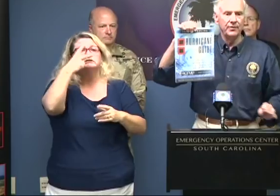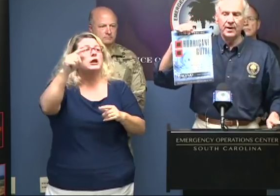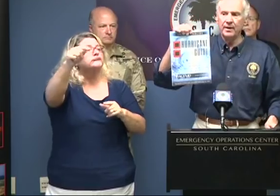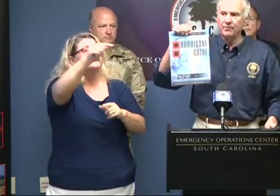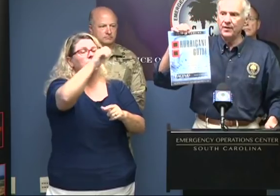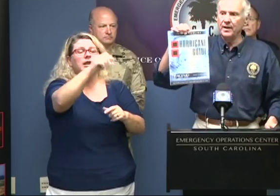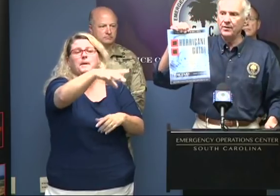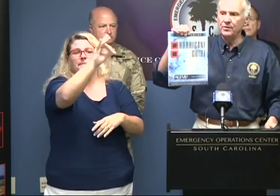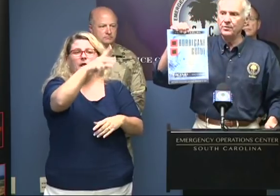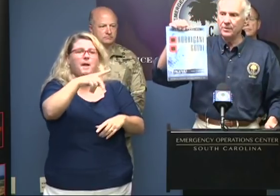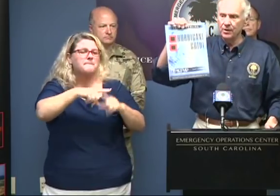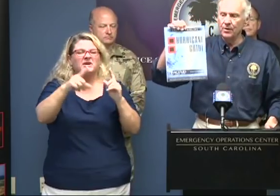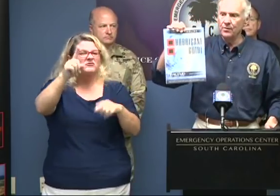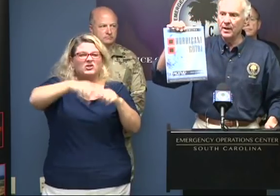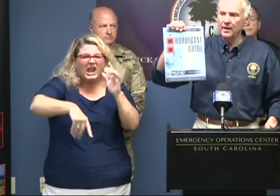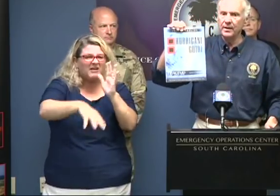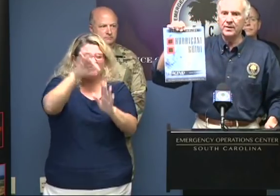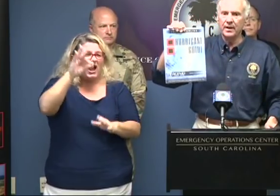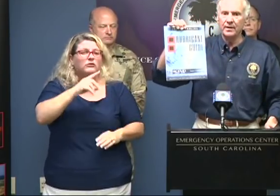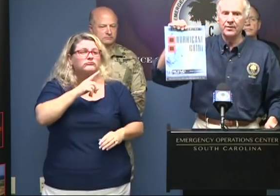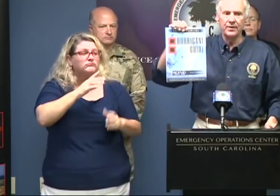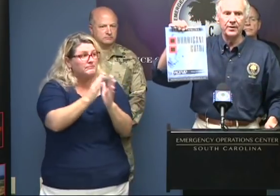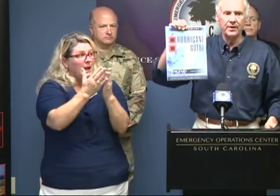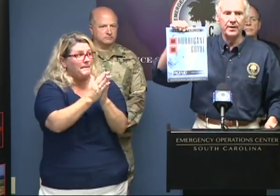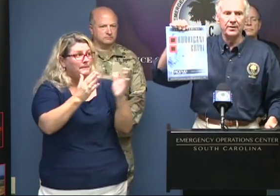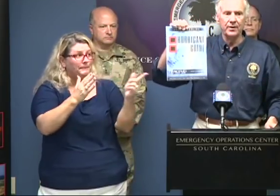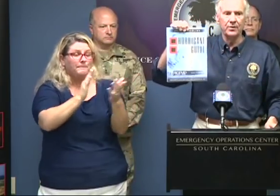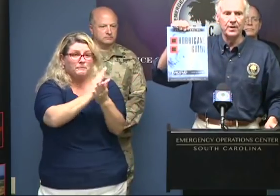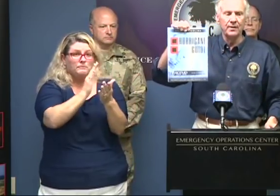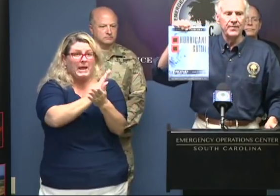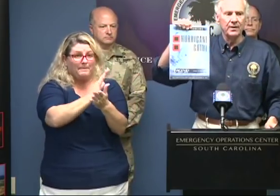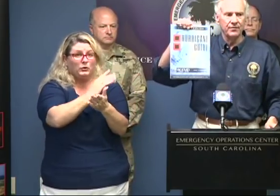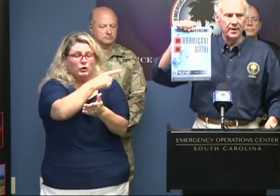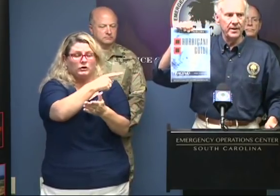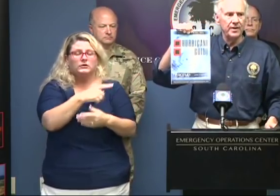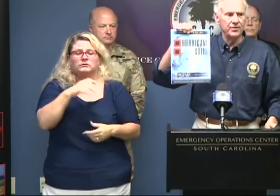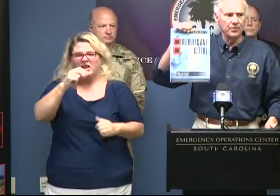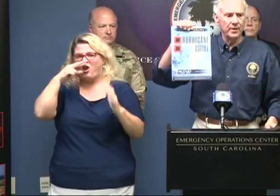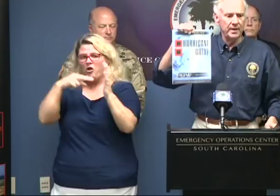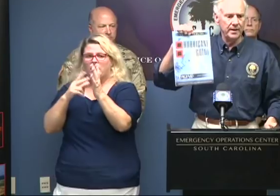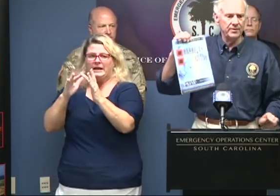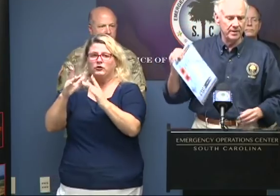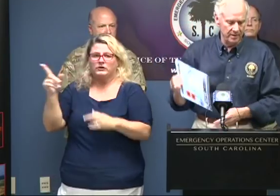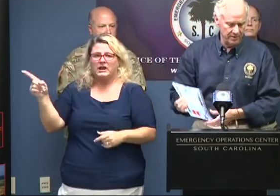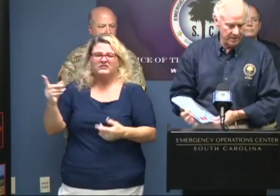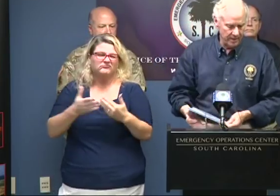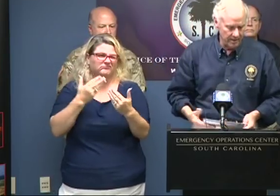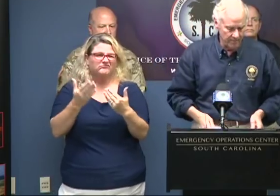But if you can't find those, go online. It's got everything you need to know. It's very easy to read, easy to understand,